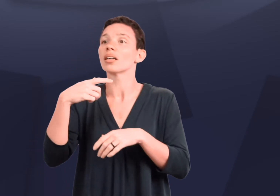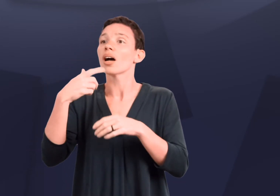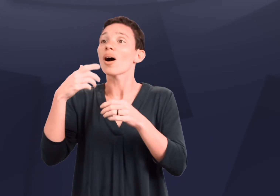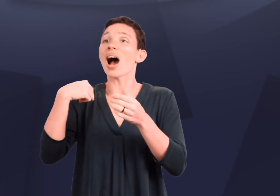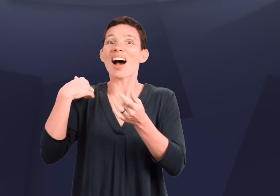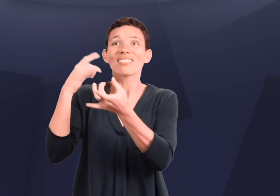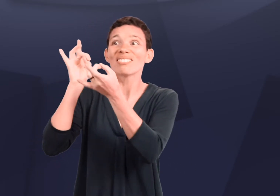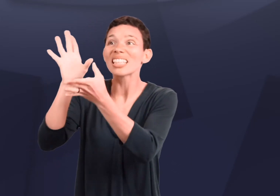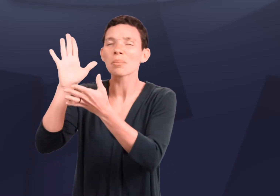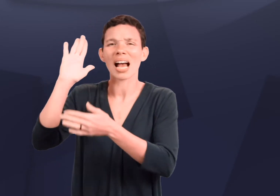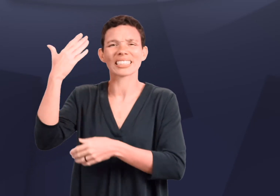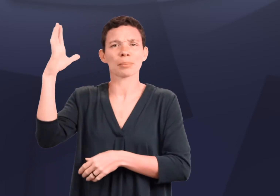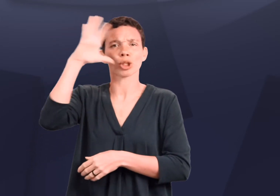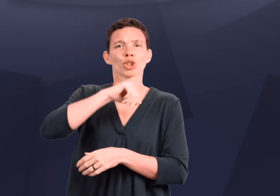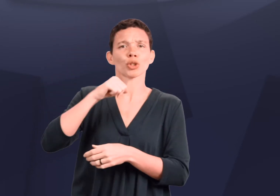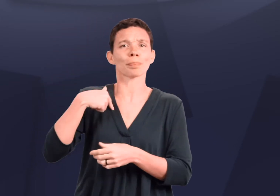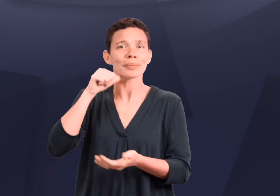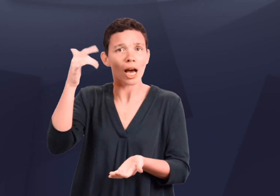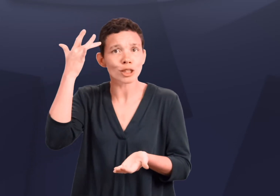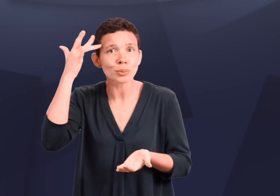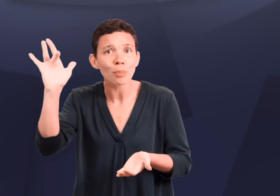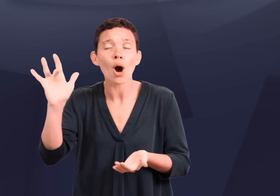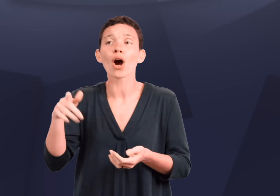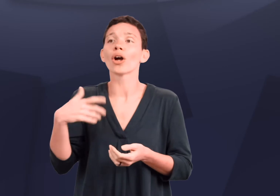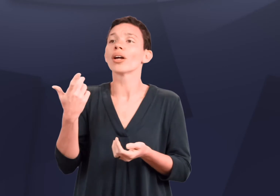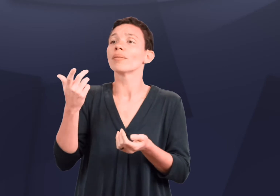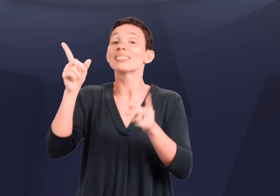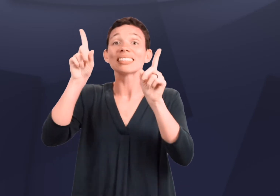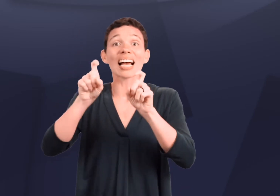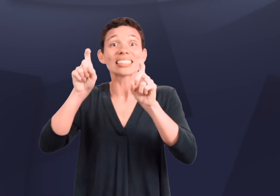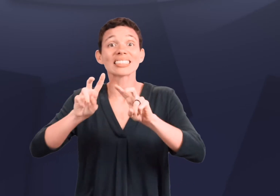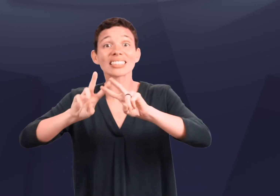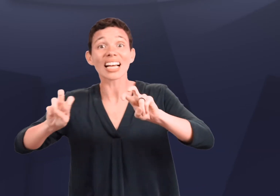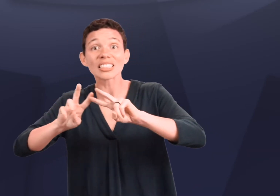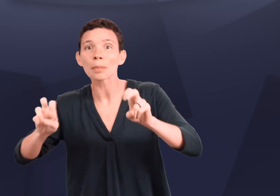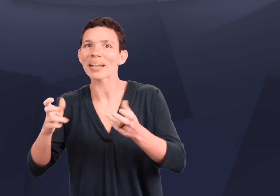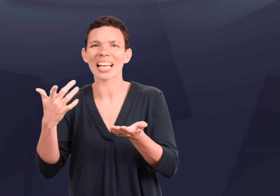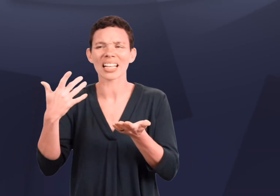It can include comments, eye contact, or when I provide feedback and they seem